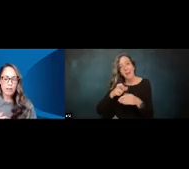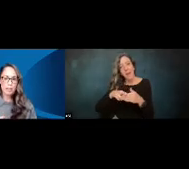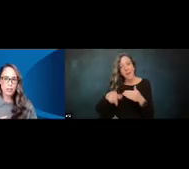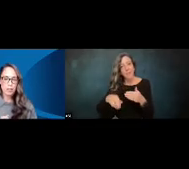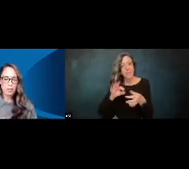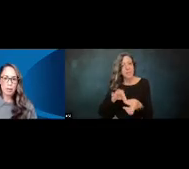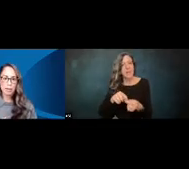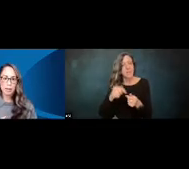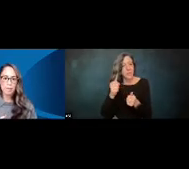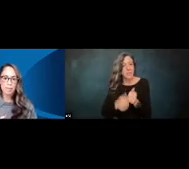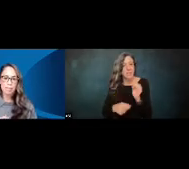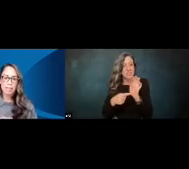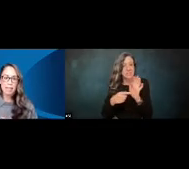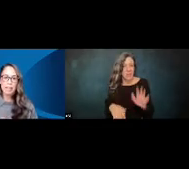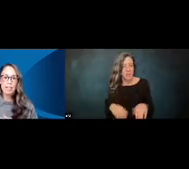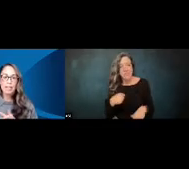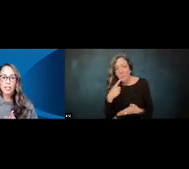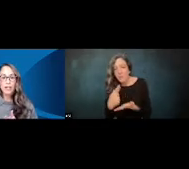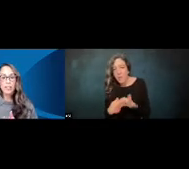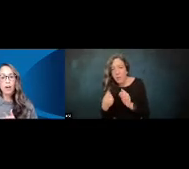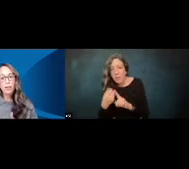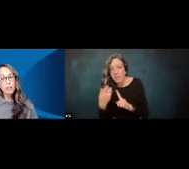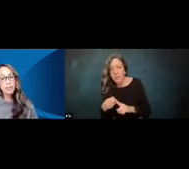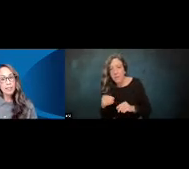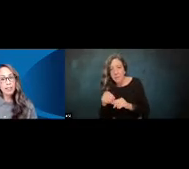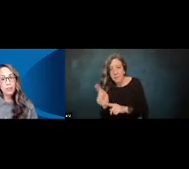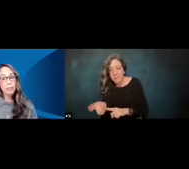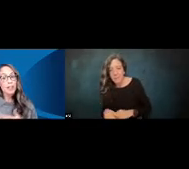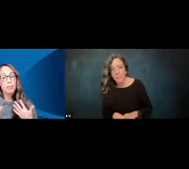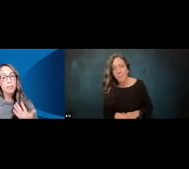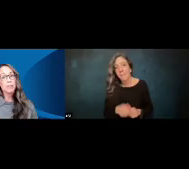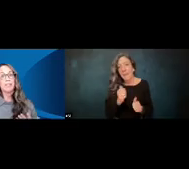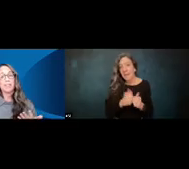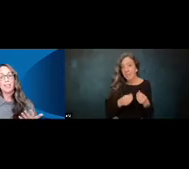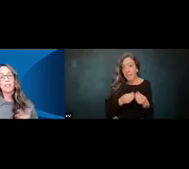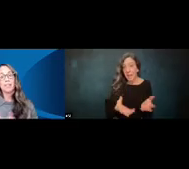more about that section a little bit later. Each handout also links to related resources